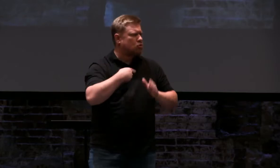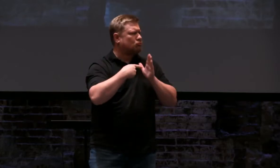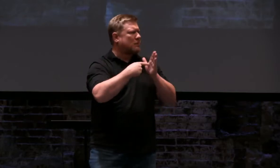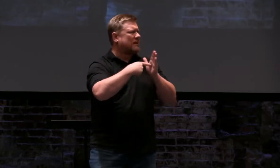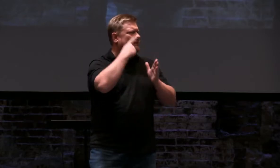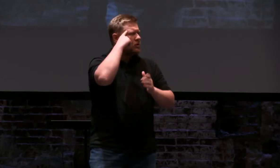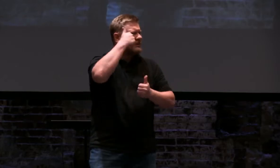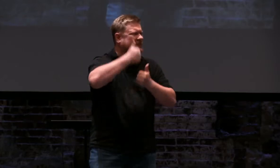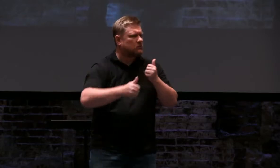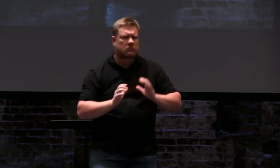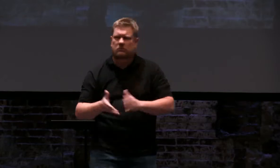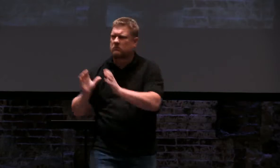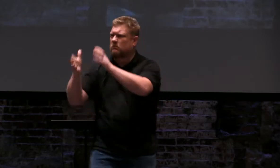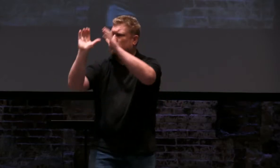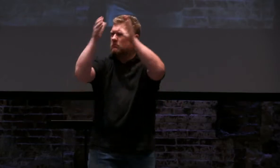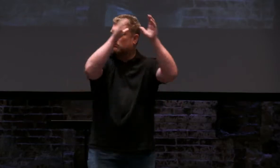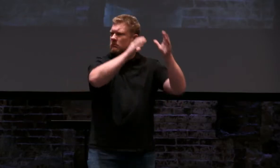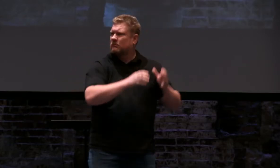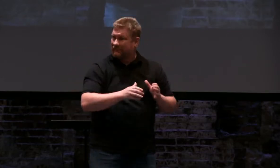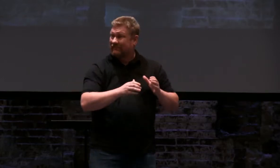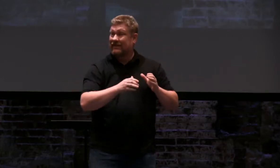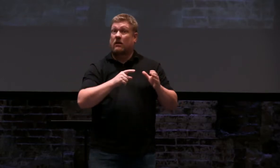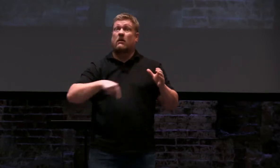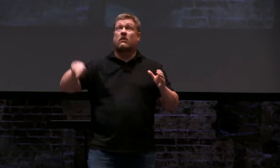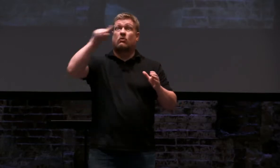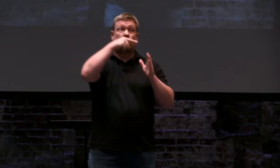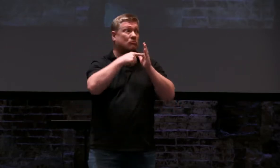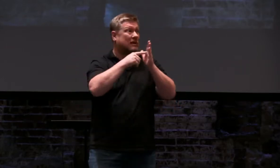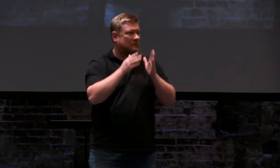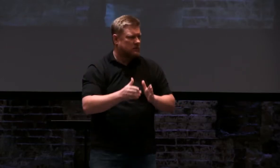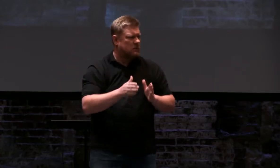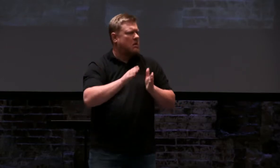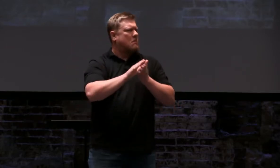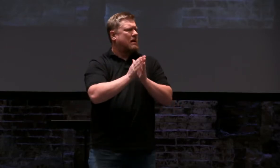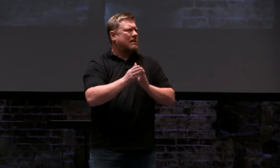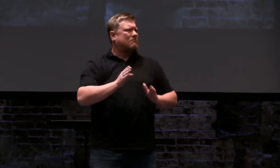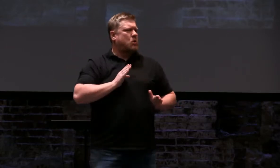So one thought was to have representation regionally,